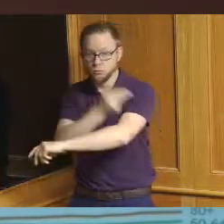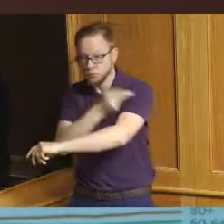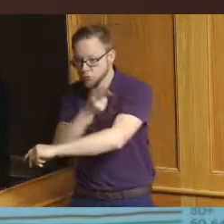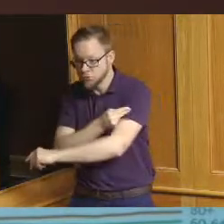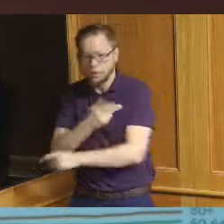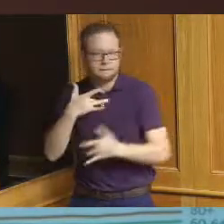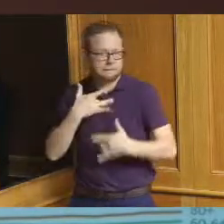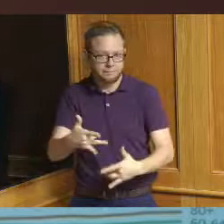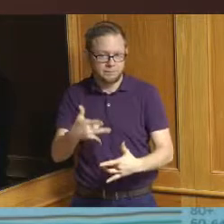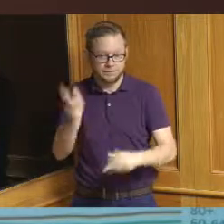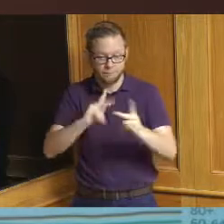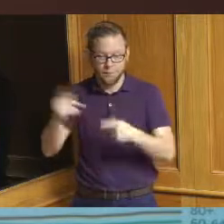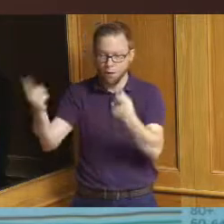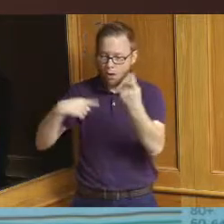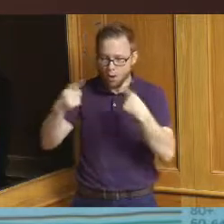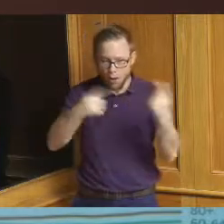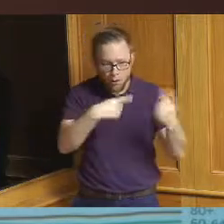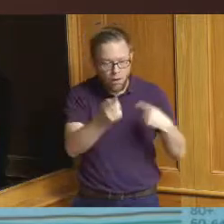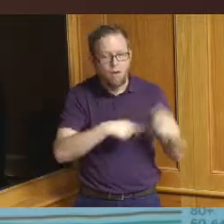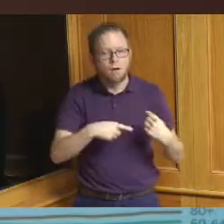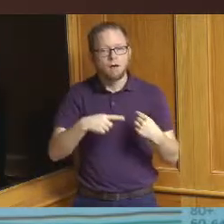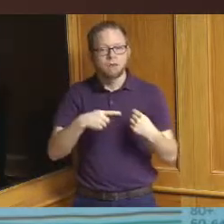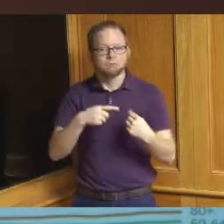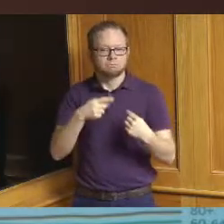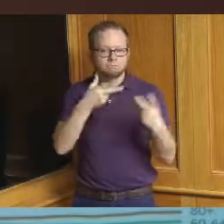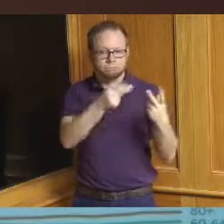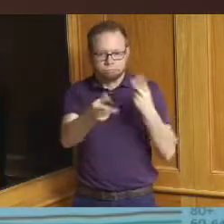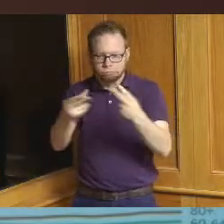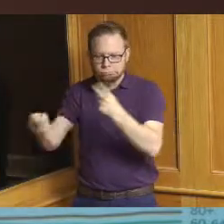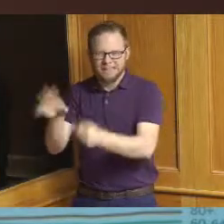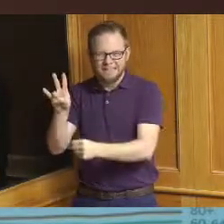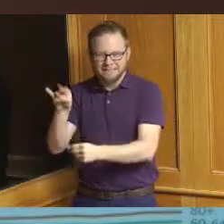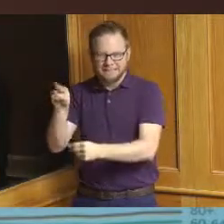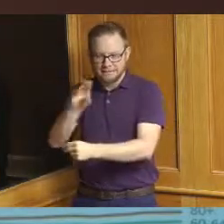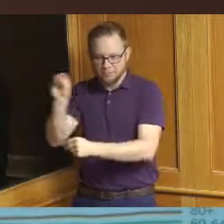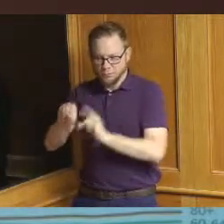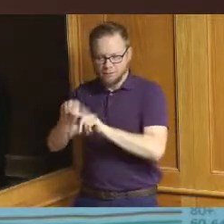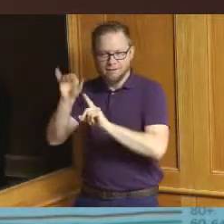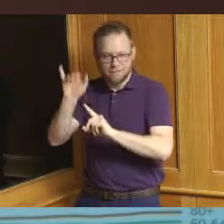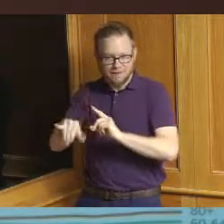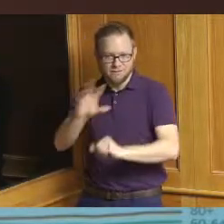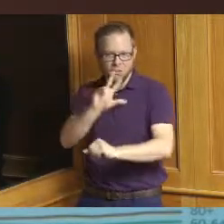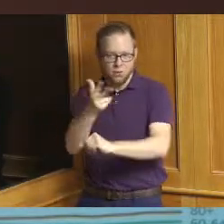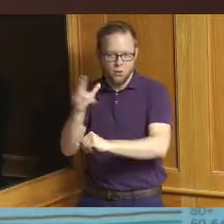booster shots right now which is excellent and we continue to make lots of progress as i say every